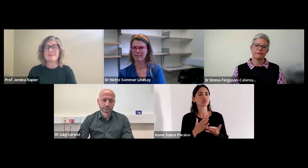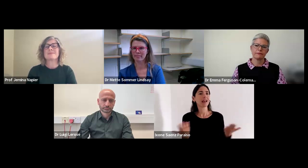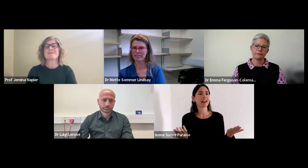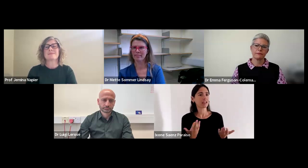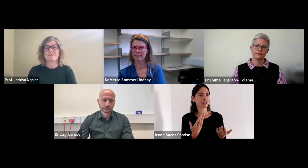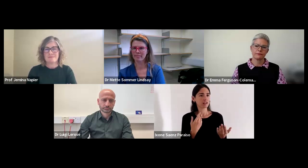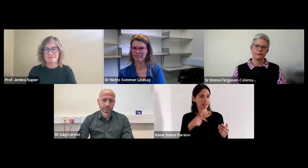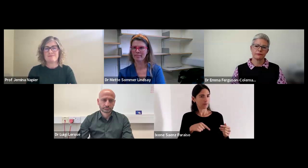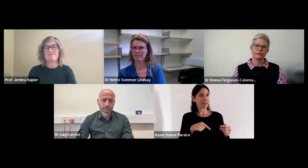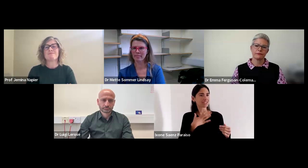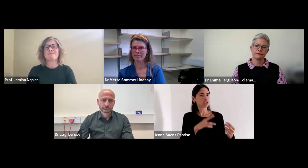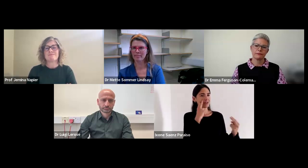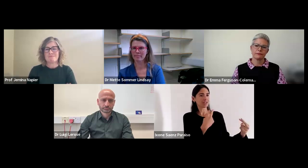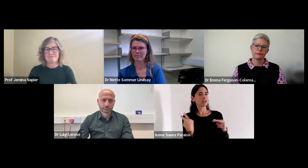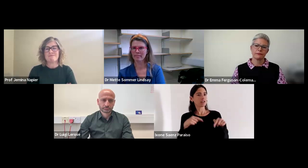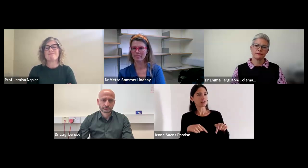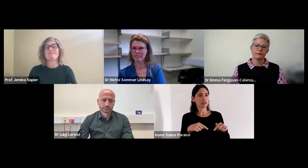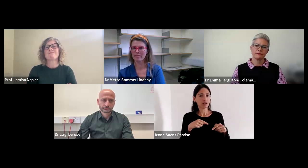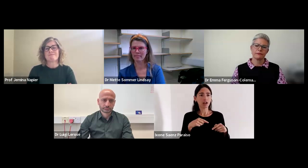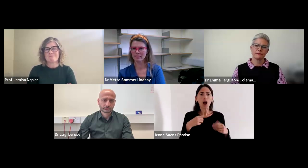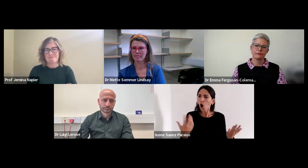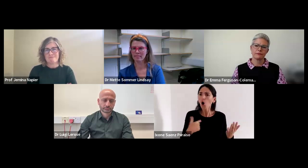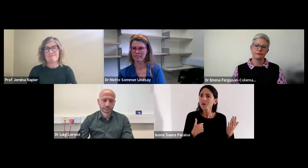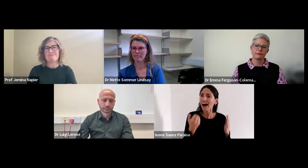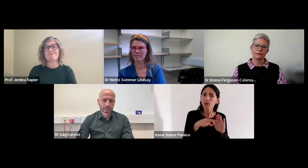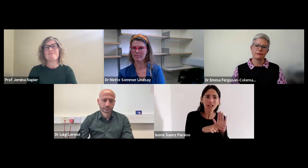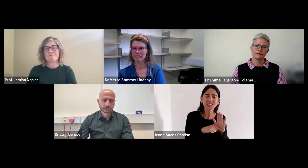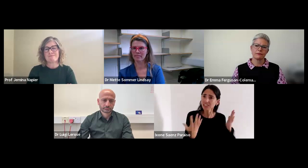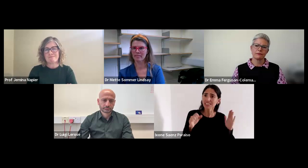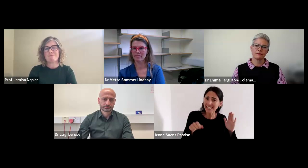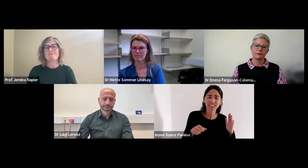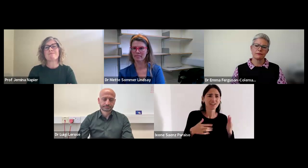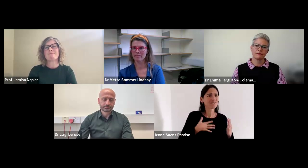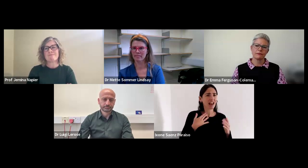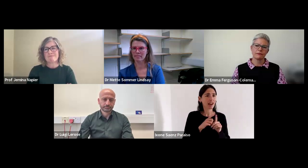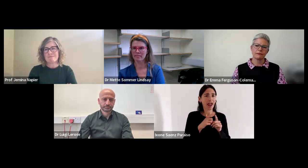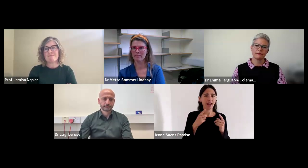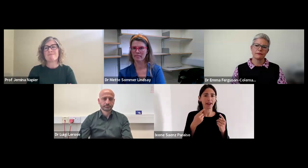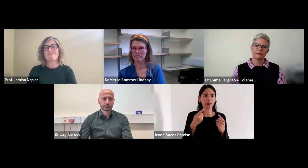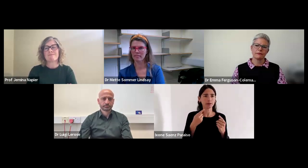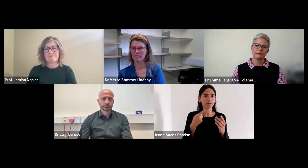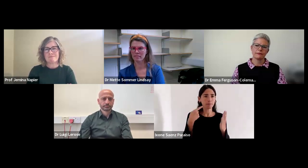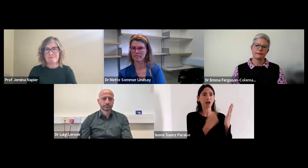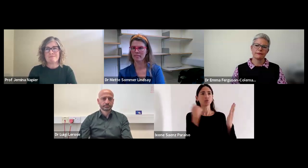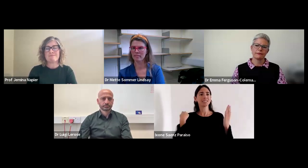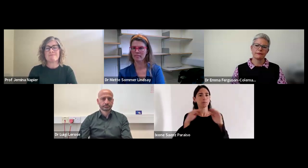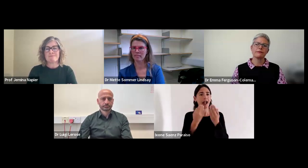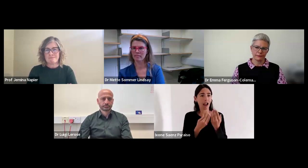not particularly effective for us. So it's about them being reviewed. Yes you have a policy... but